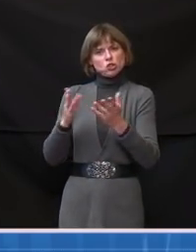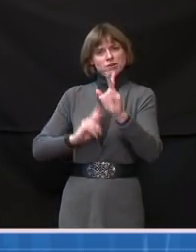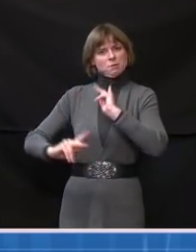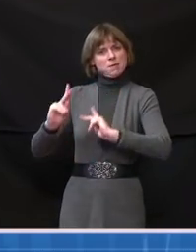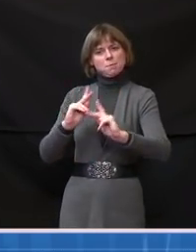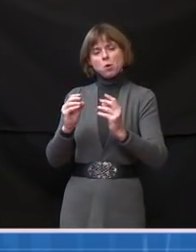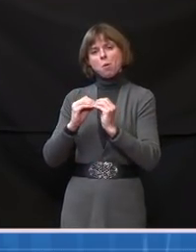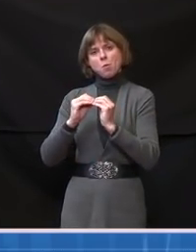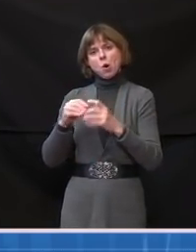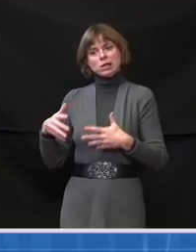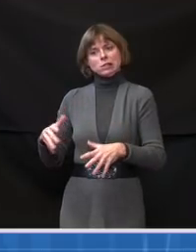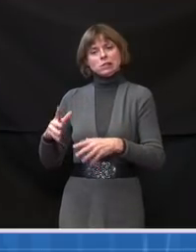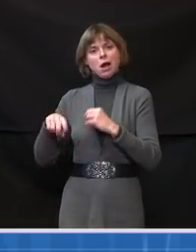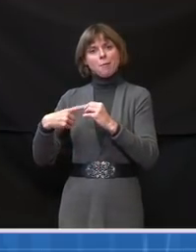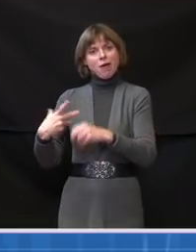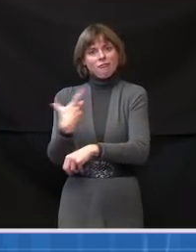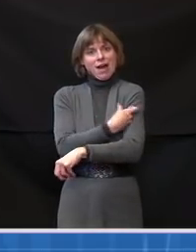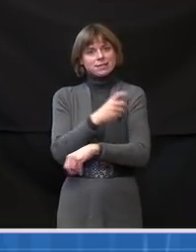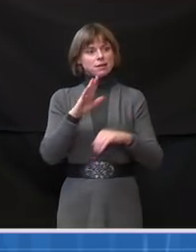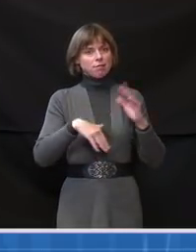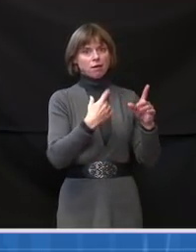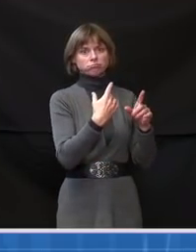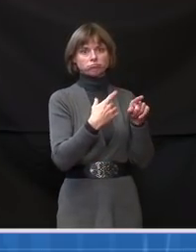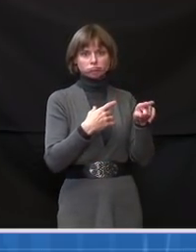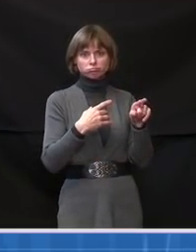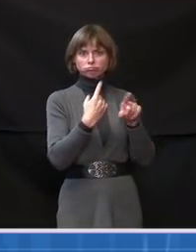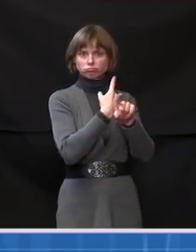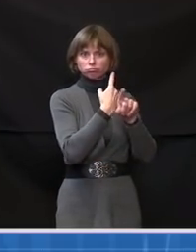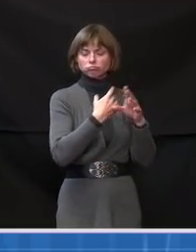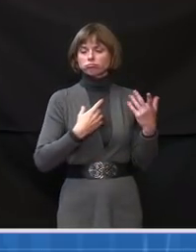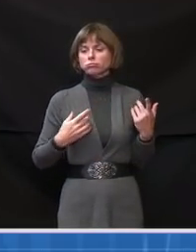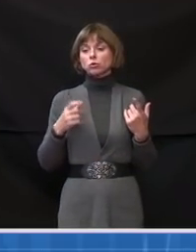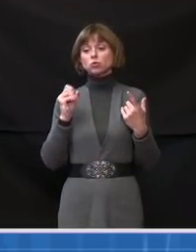So the tools that we are deploying at the federal level are meant to aid state and local leaders,